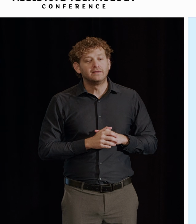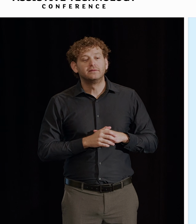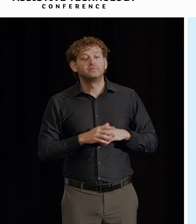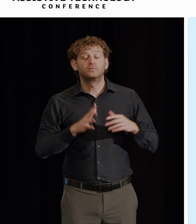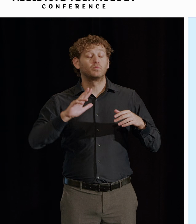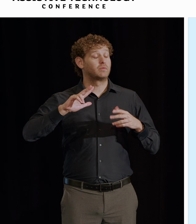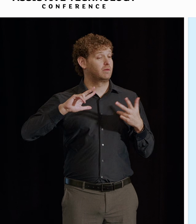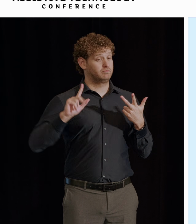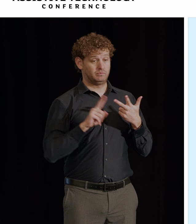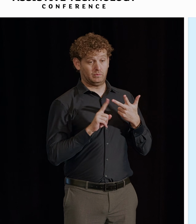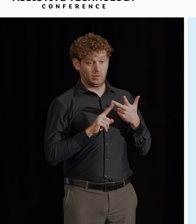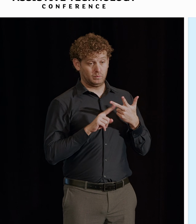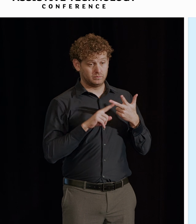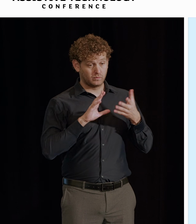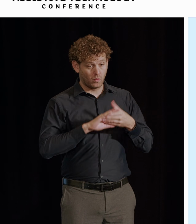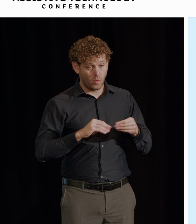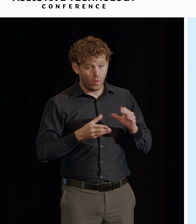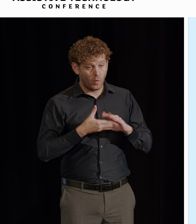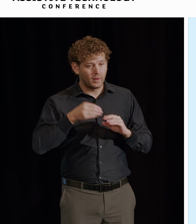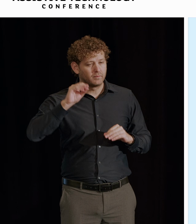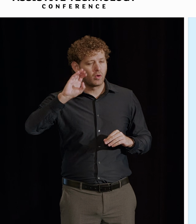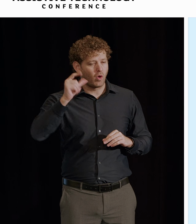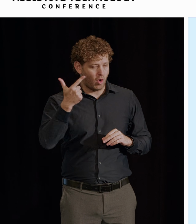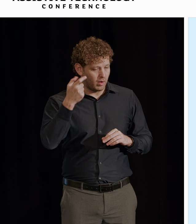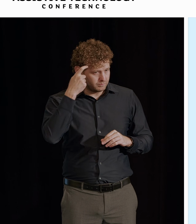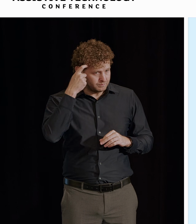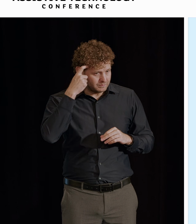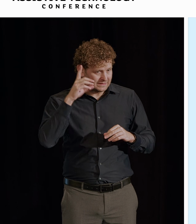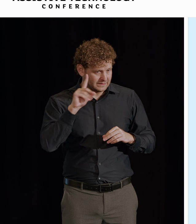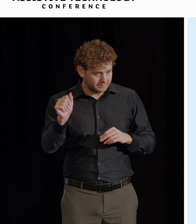It's incredibly important, but for this work, we've partnered with the Oscar